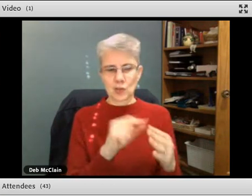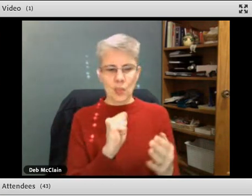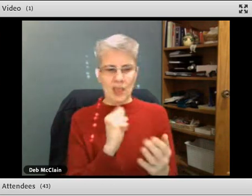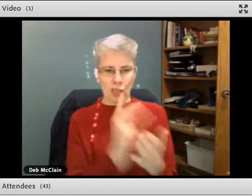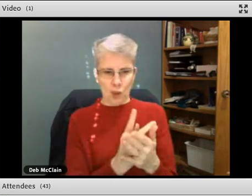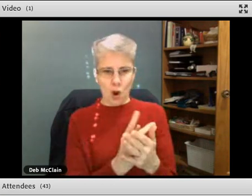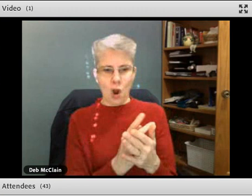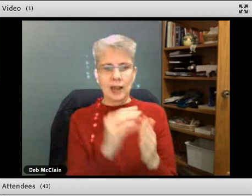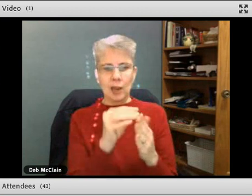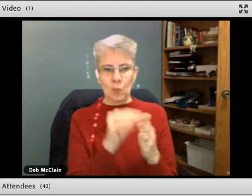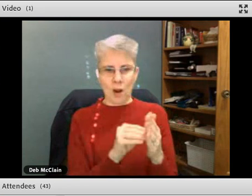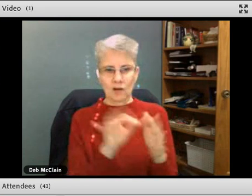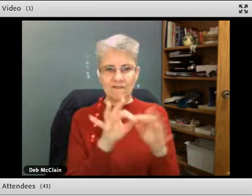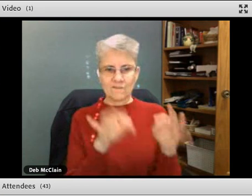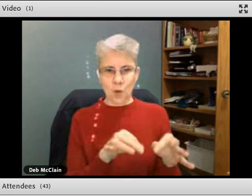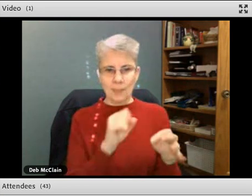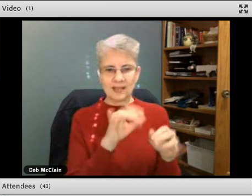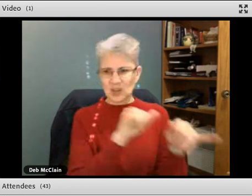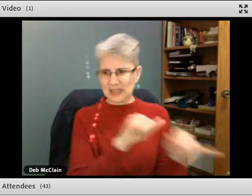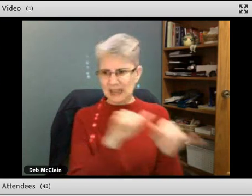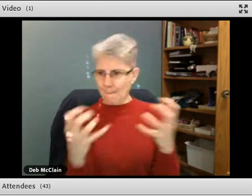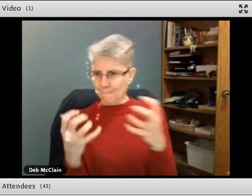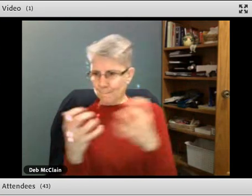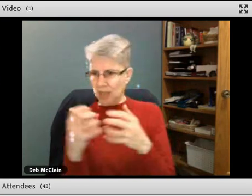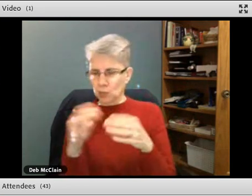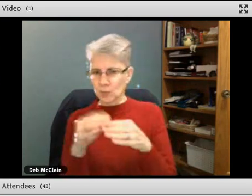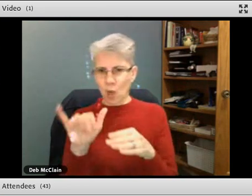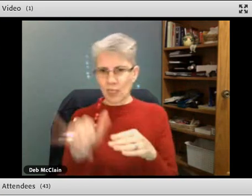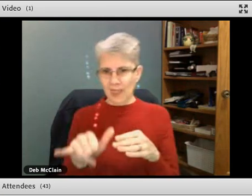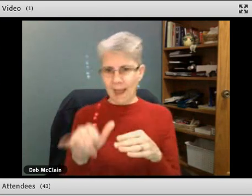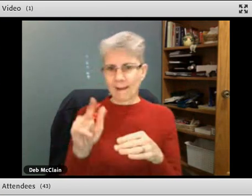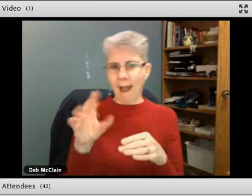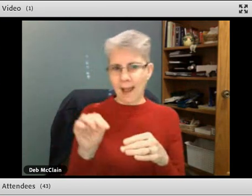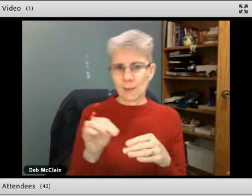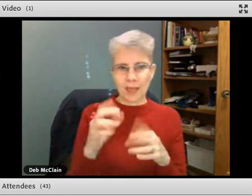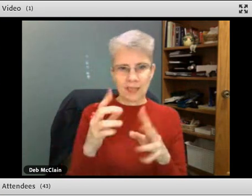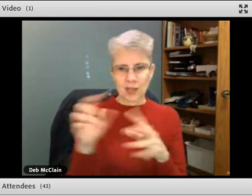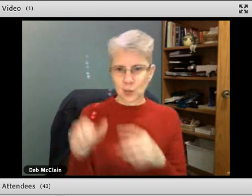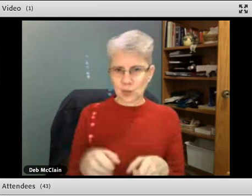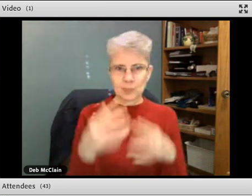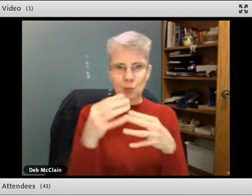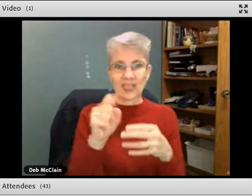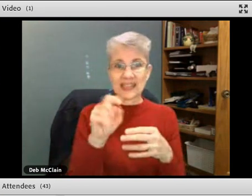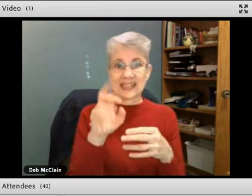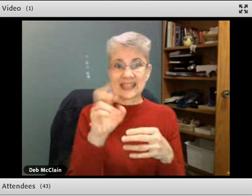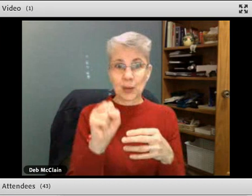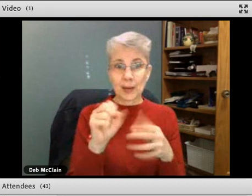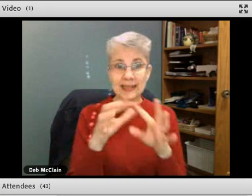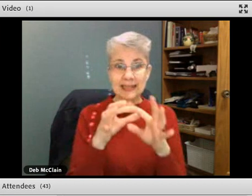And you would just put the series statement into the 440 and be done with it. That was changed a few years back.